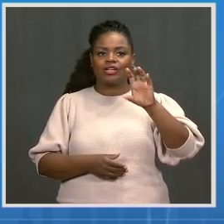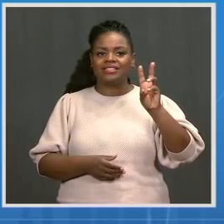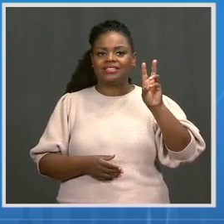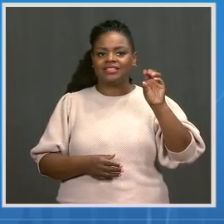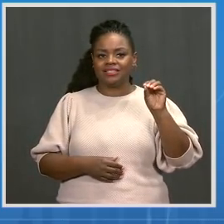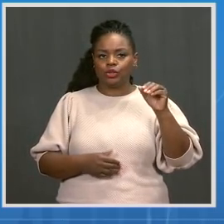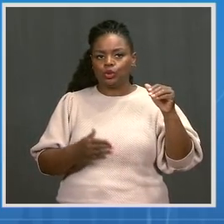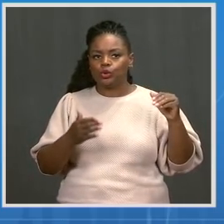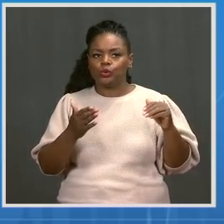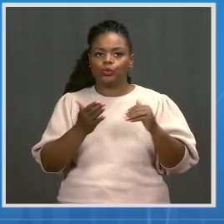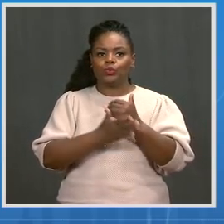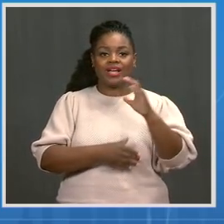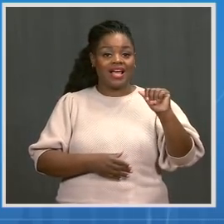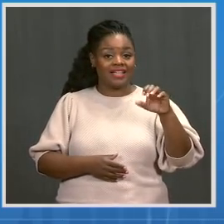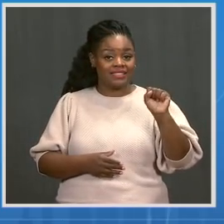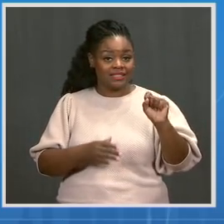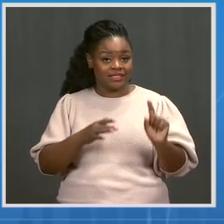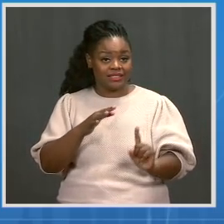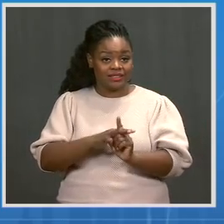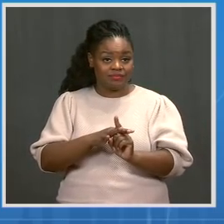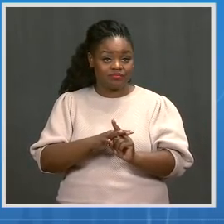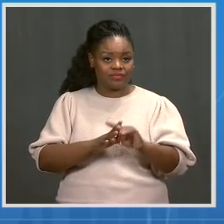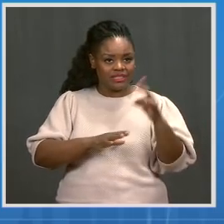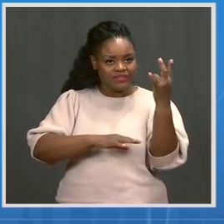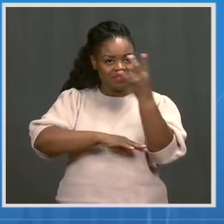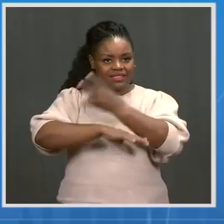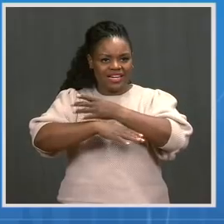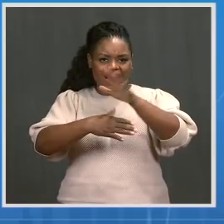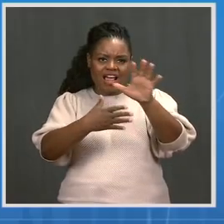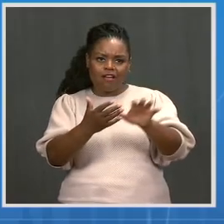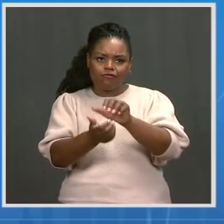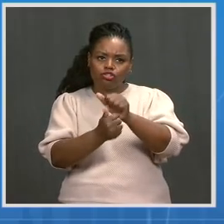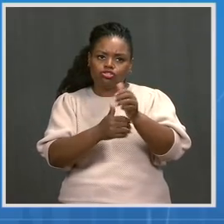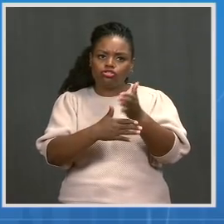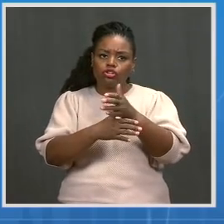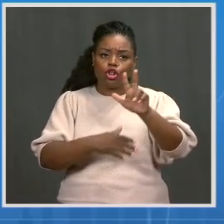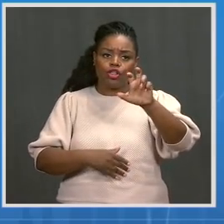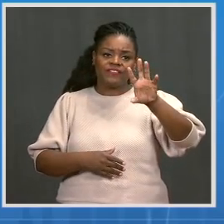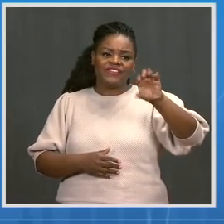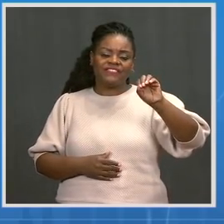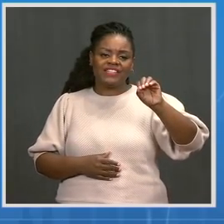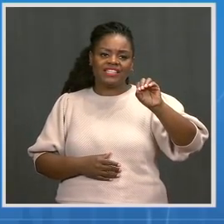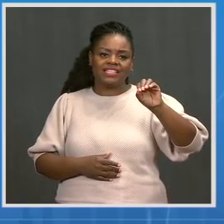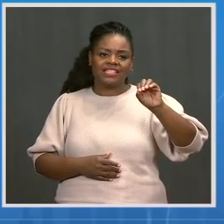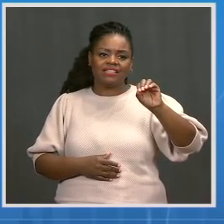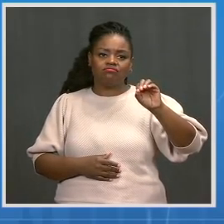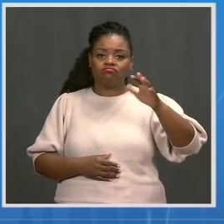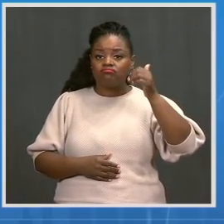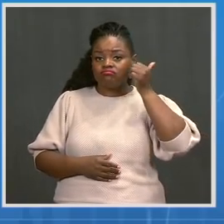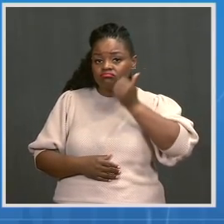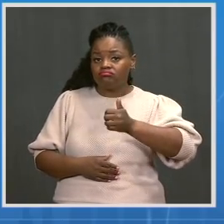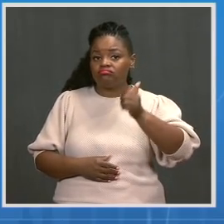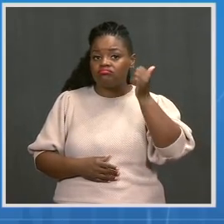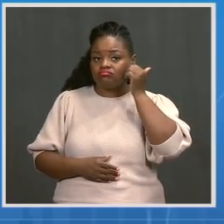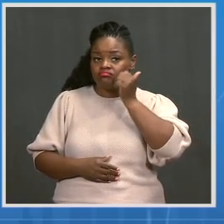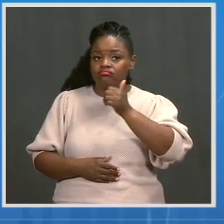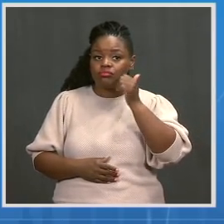and our seven-day average is about 10,350 cases per day. This represents a decrease of nearly 18 percent